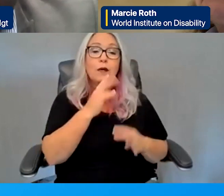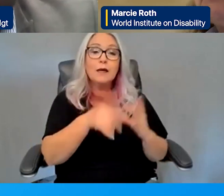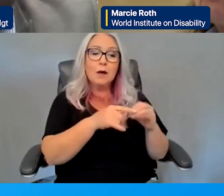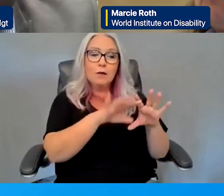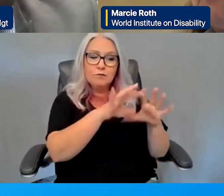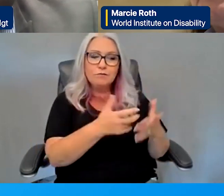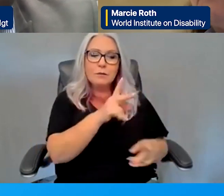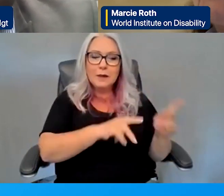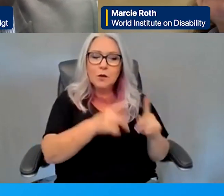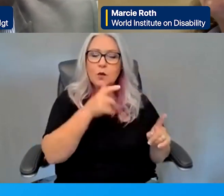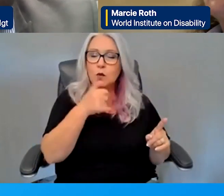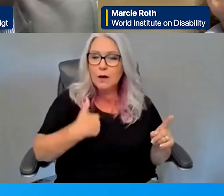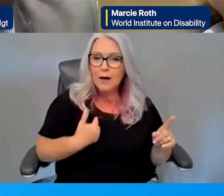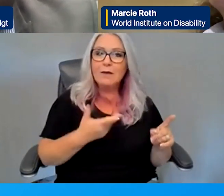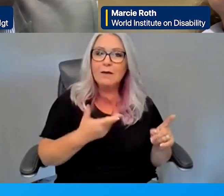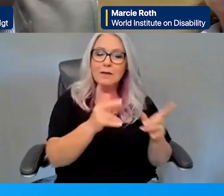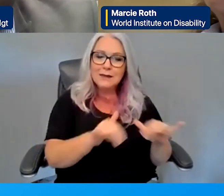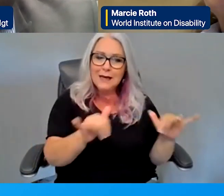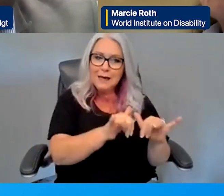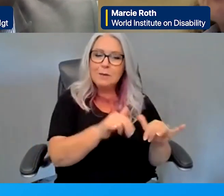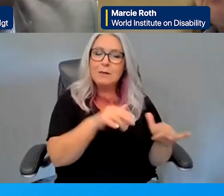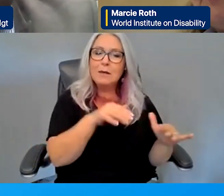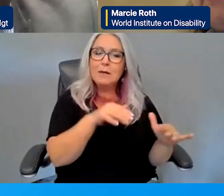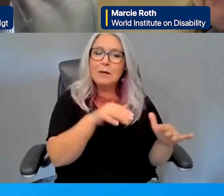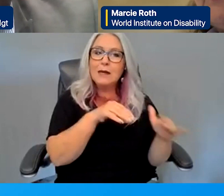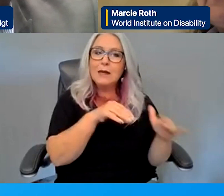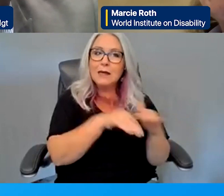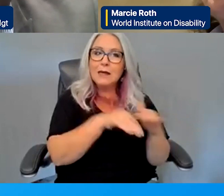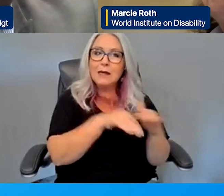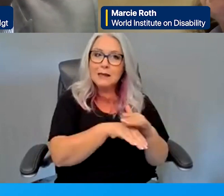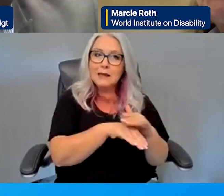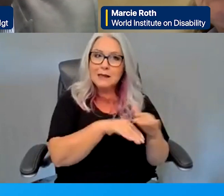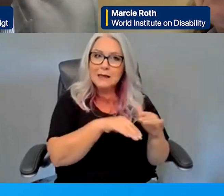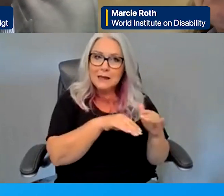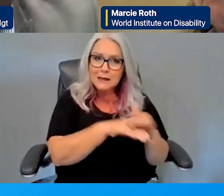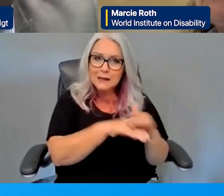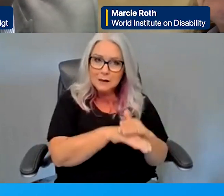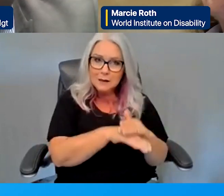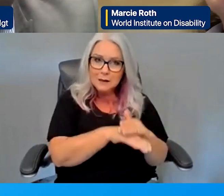accessibility requirements and the same functional needs as people with disabilities. But